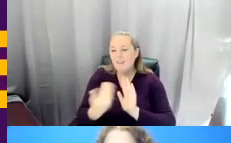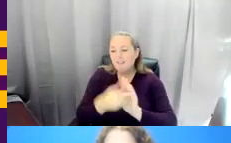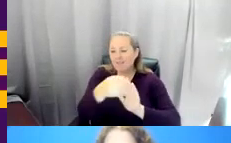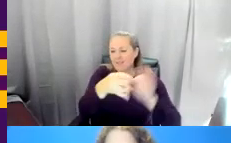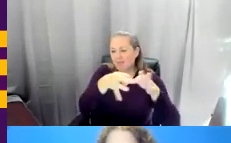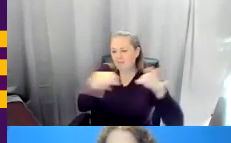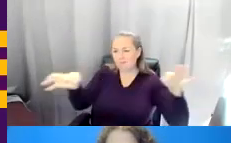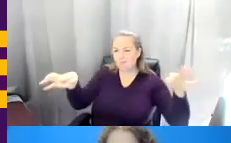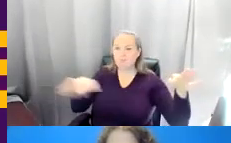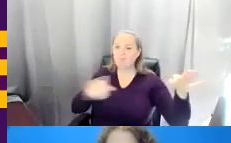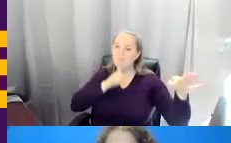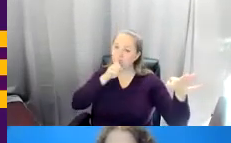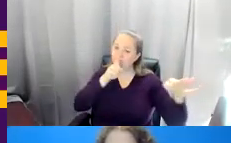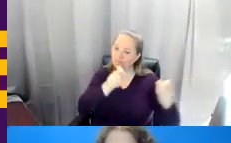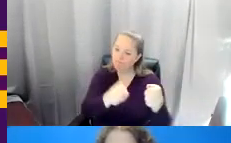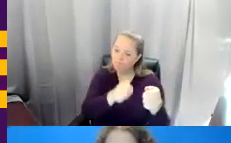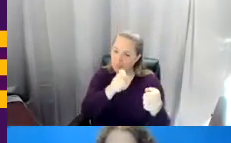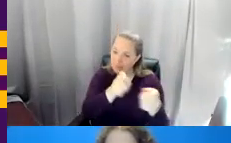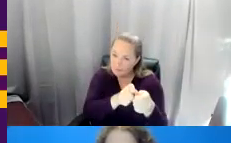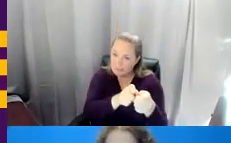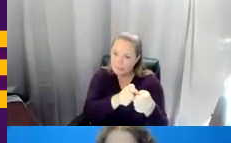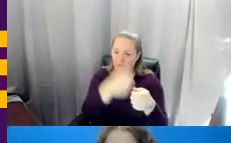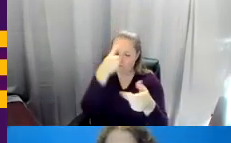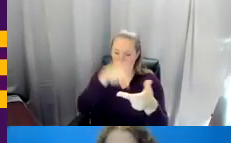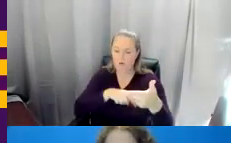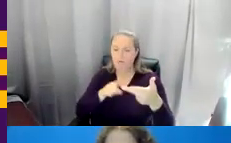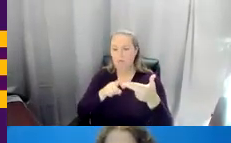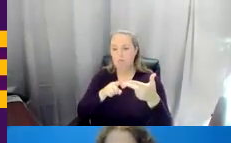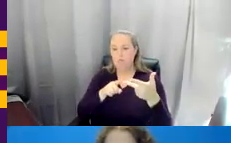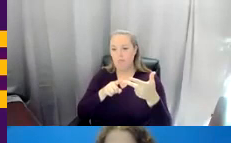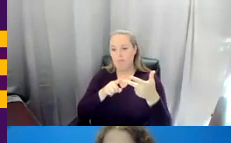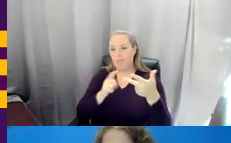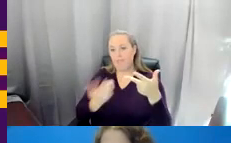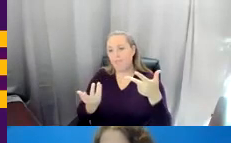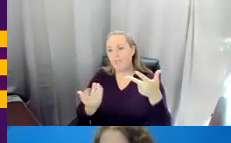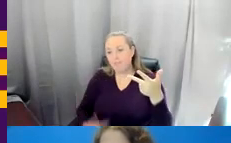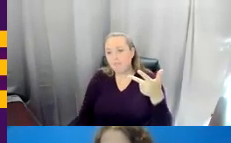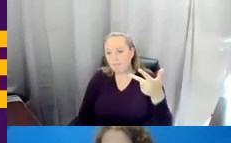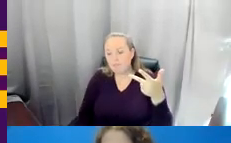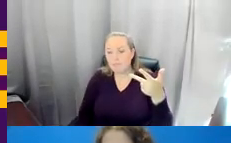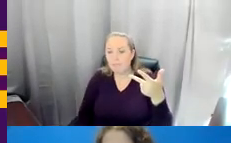TO ASSESSMENTS THAT FOCUS ON THIS SORT OF SUBPOPULATION